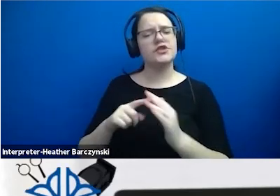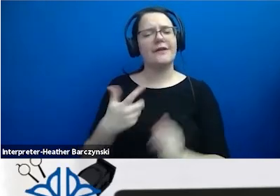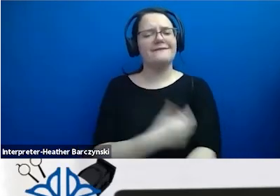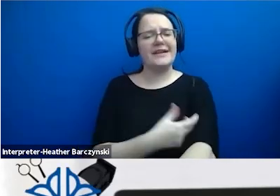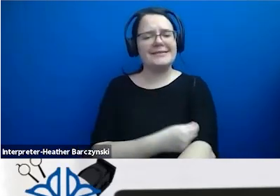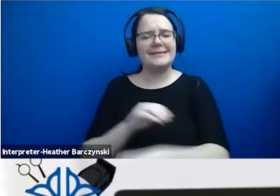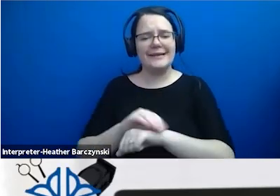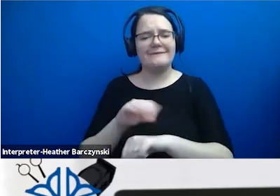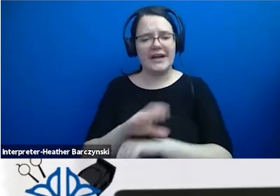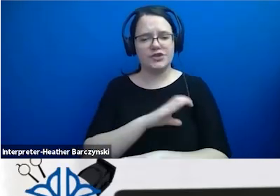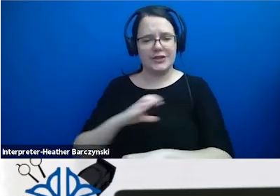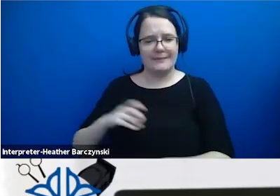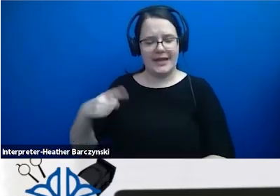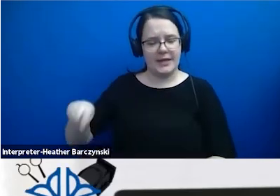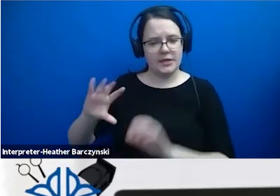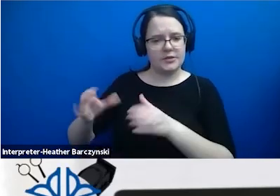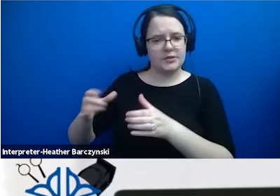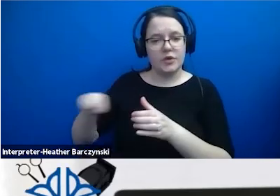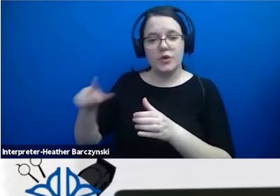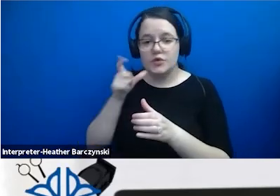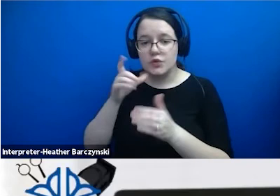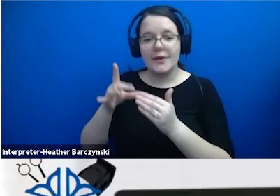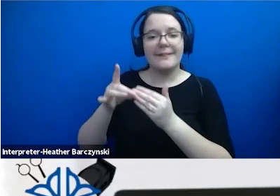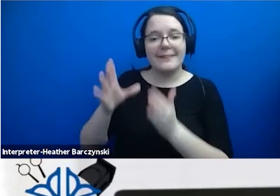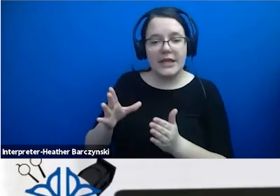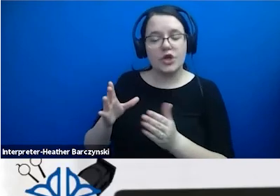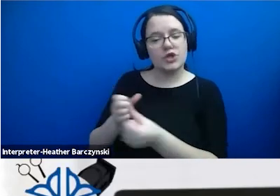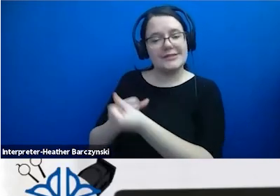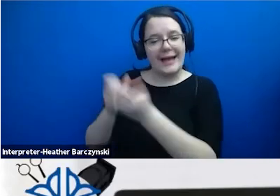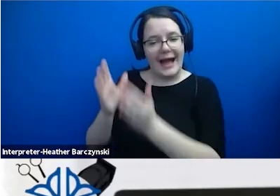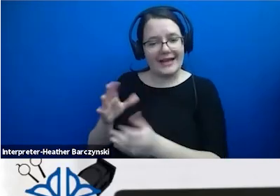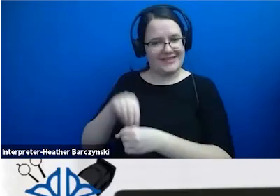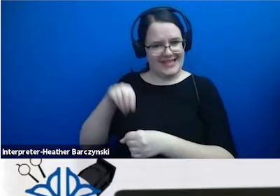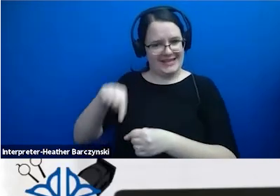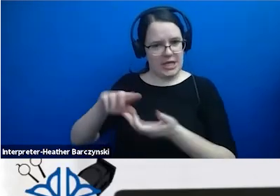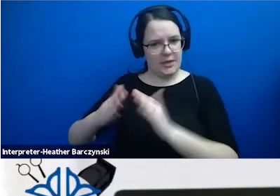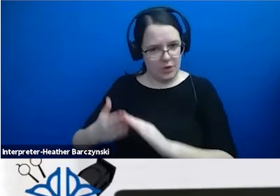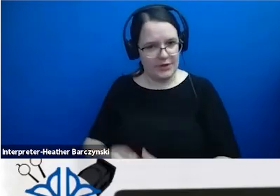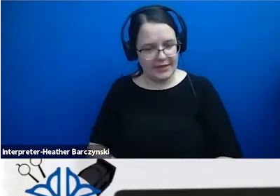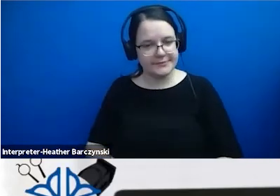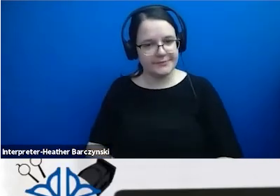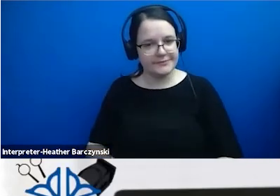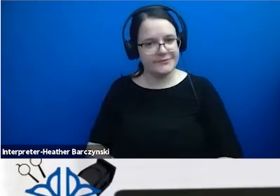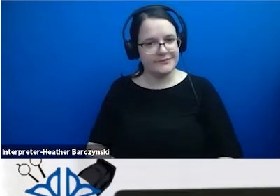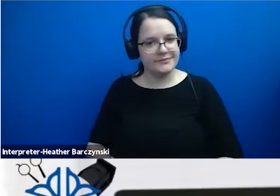um populated by leaders and activists um in the community um they're they have also we've also